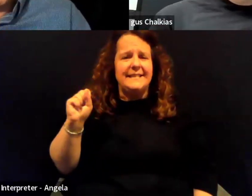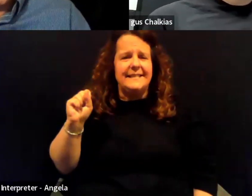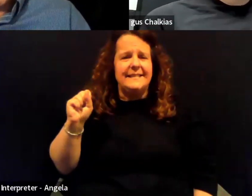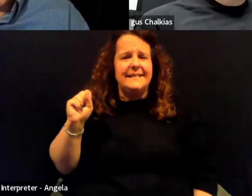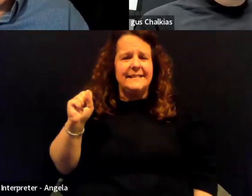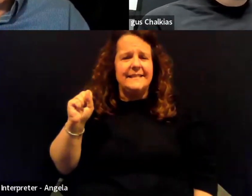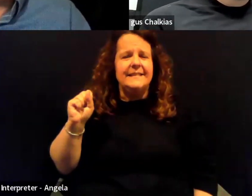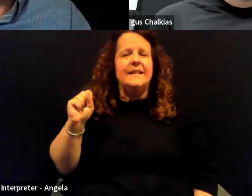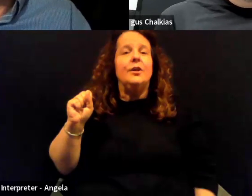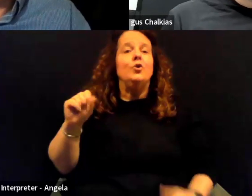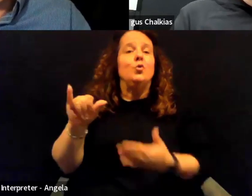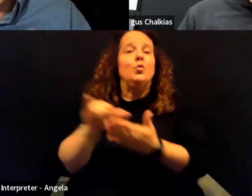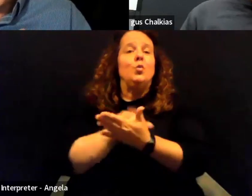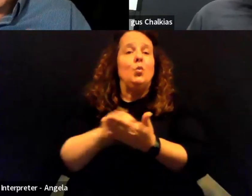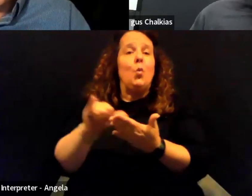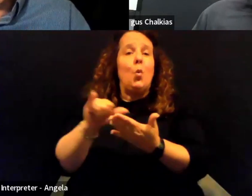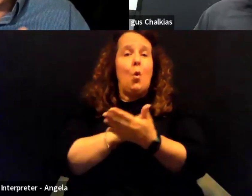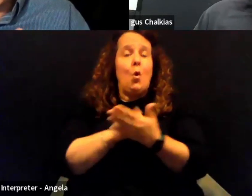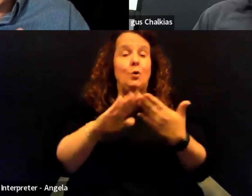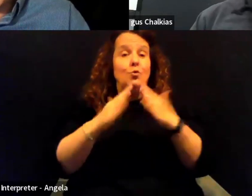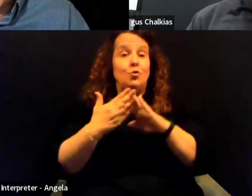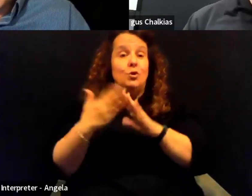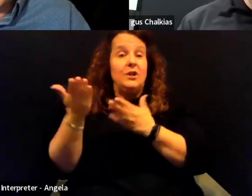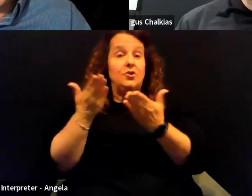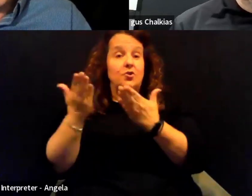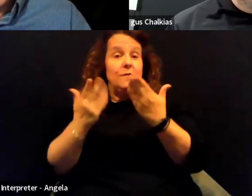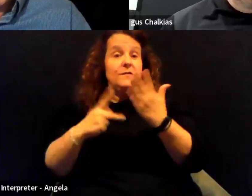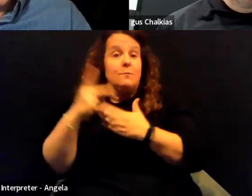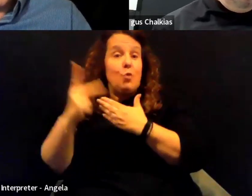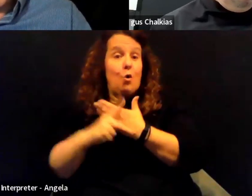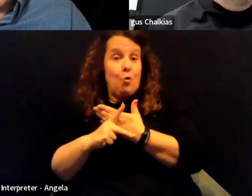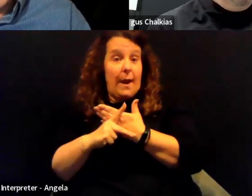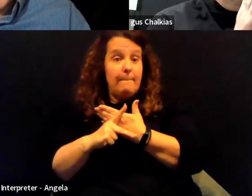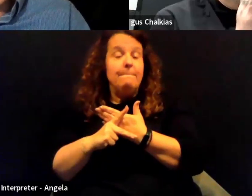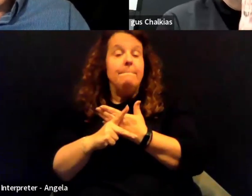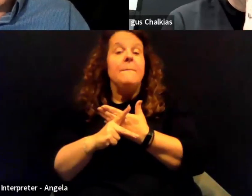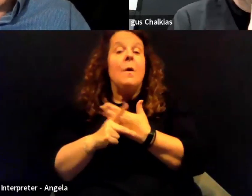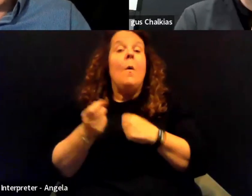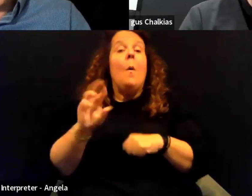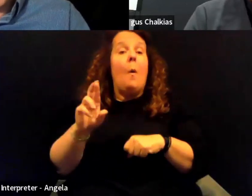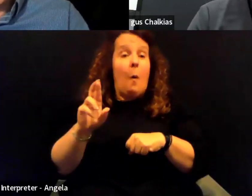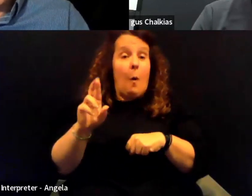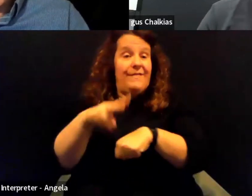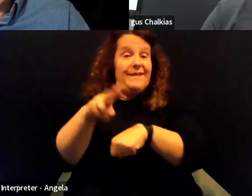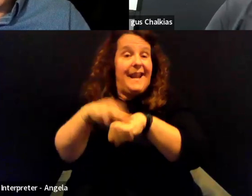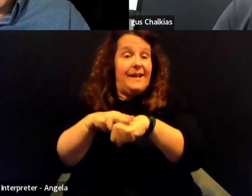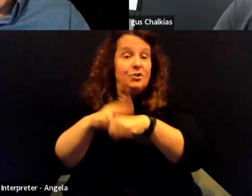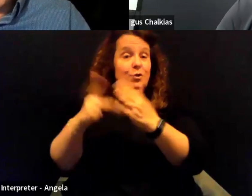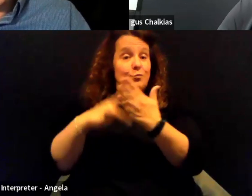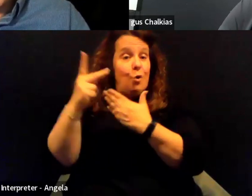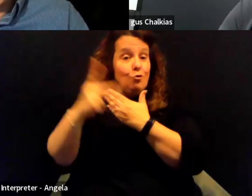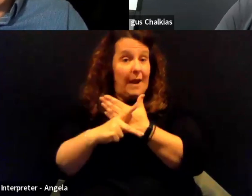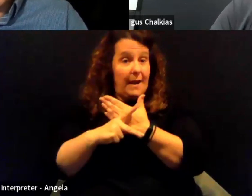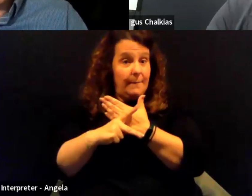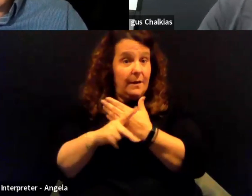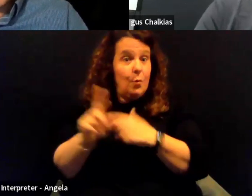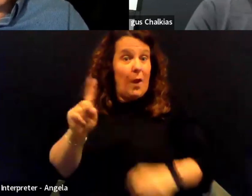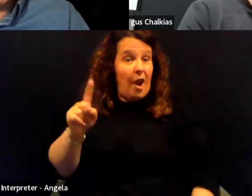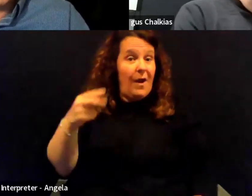Community Service Program, the national program at Helen Keller National Center or